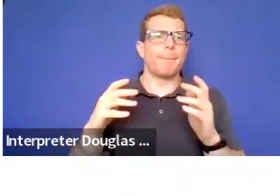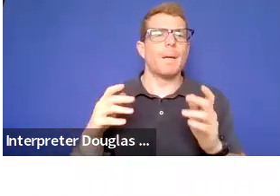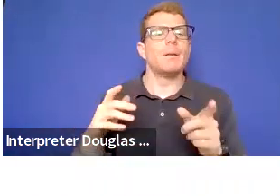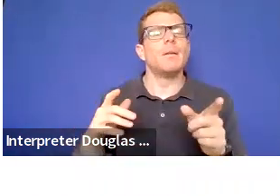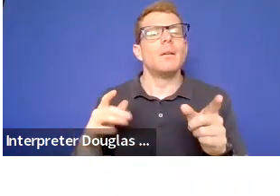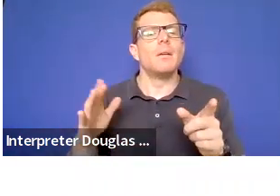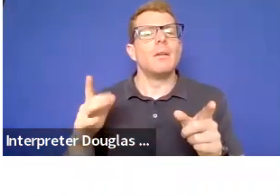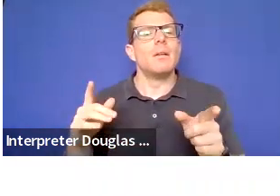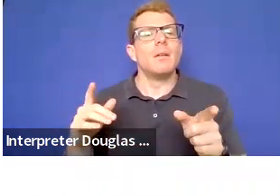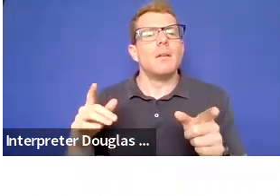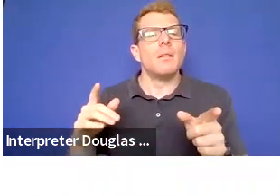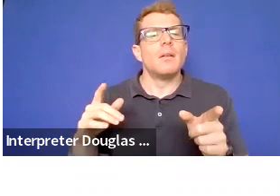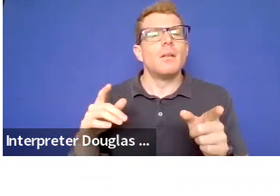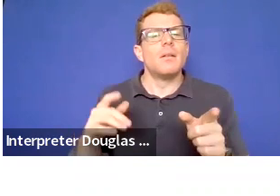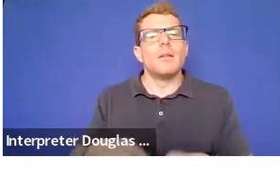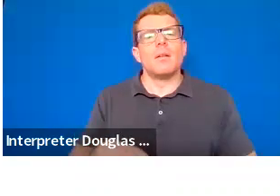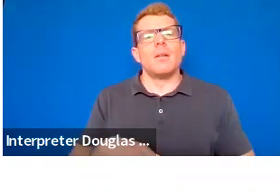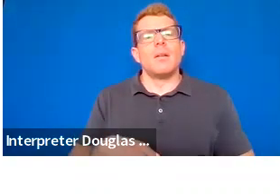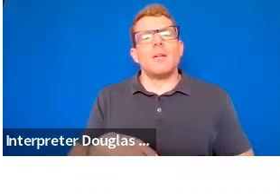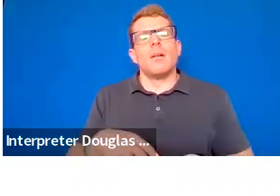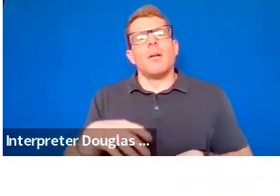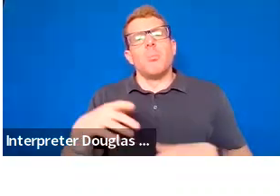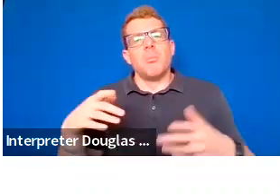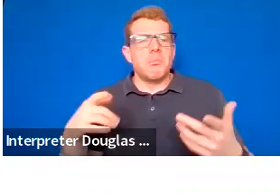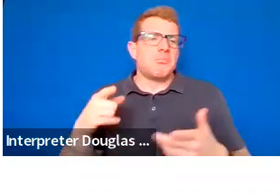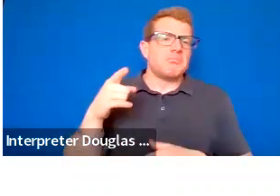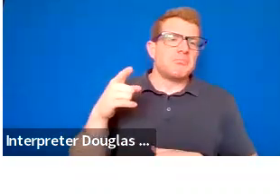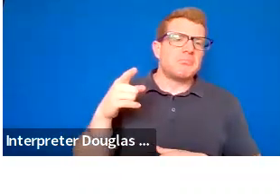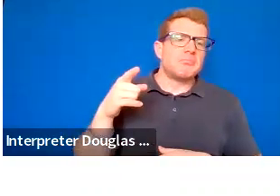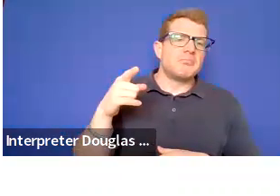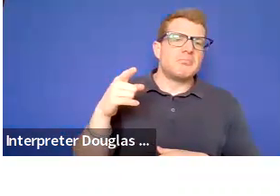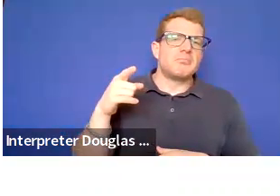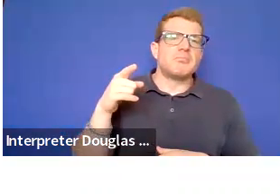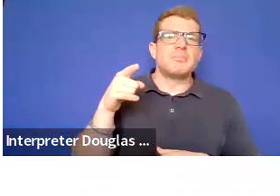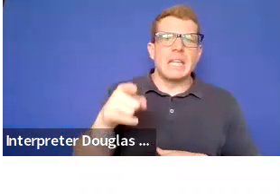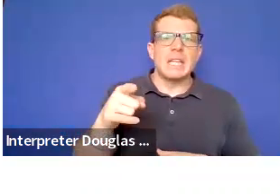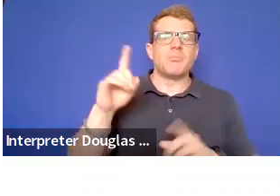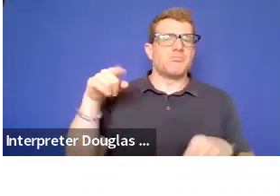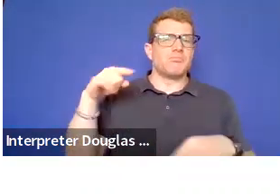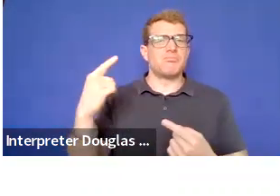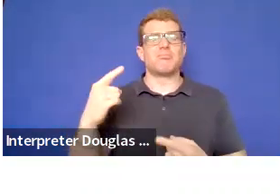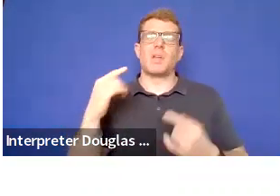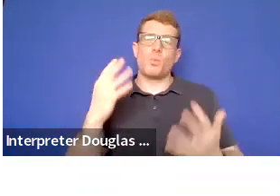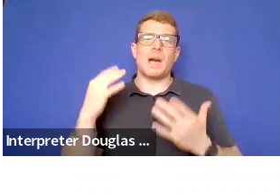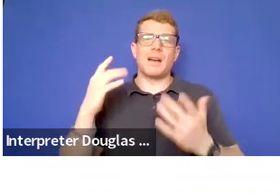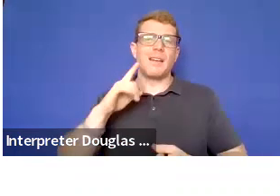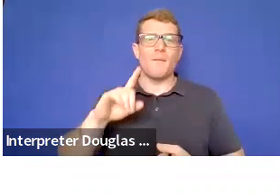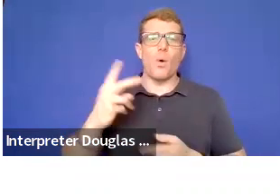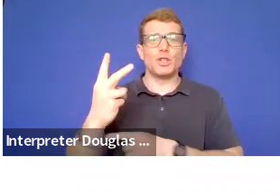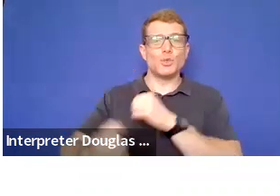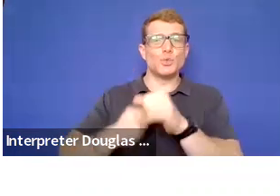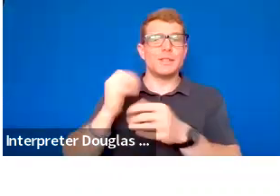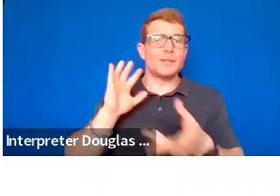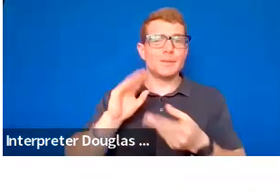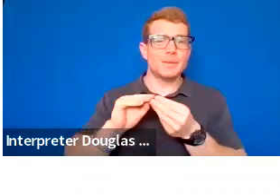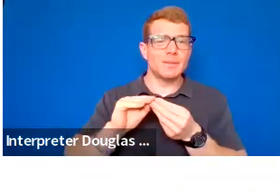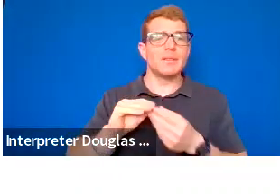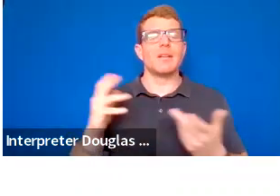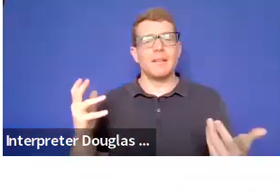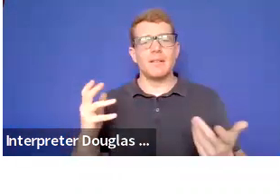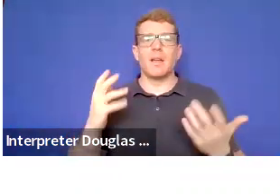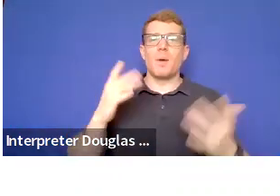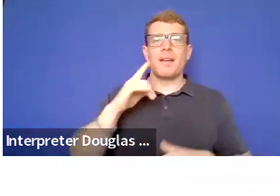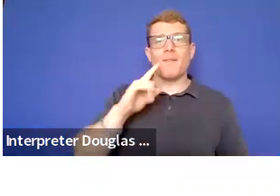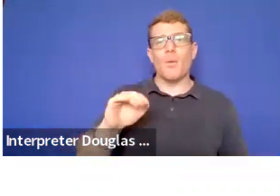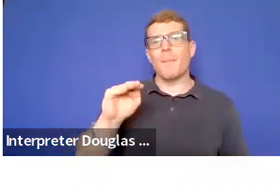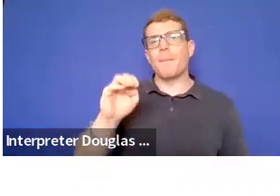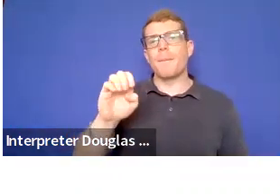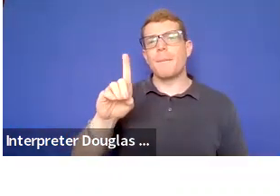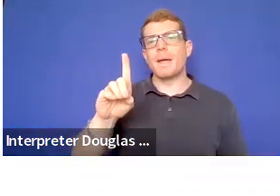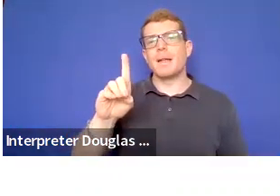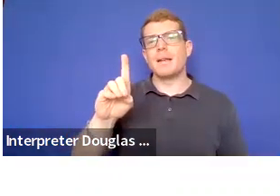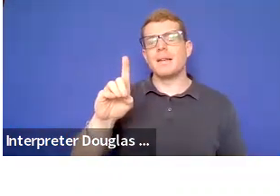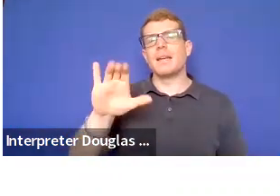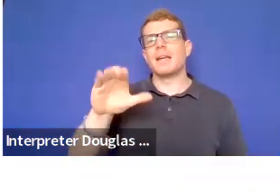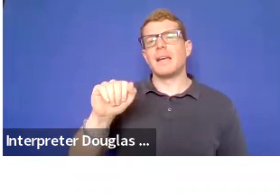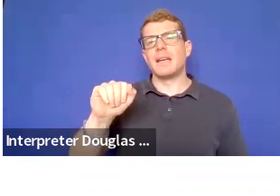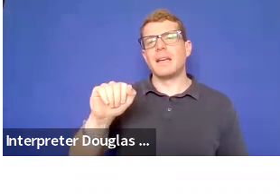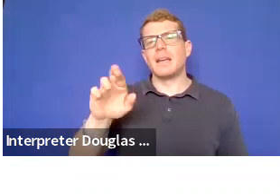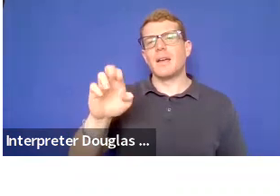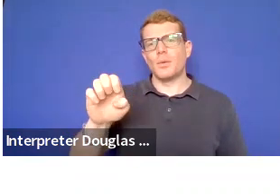His particular case. He was in the 24 month, waiting period for medicare in other words generally.